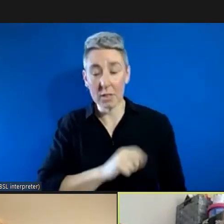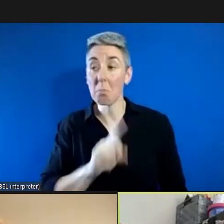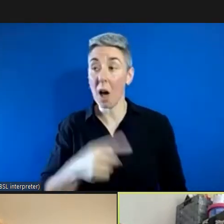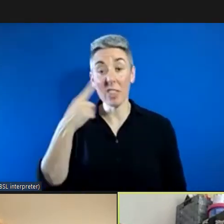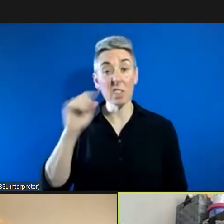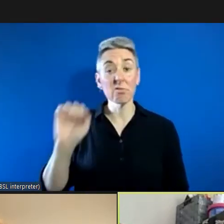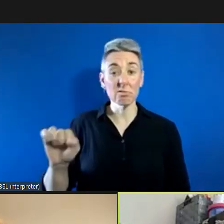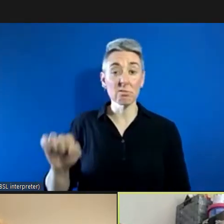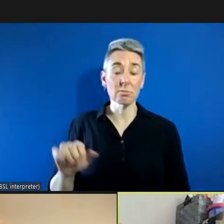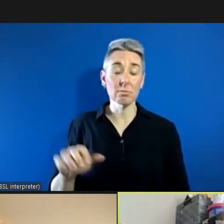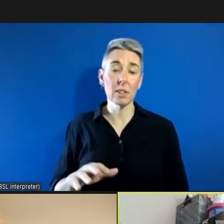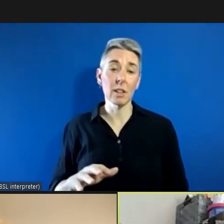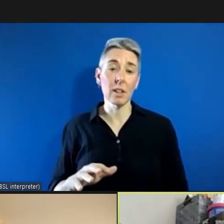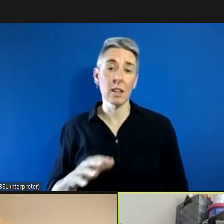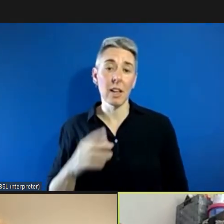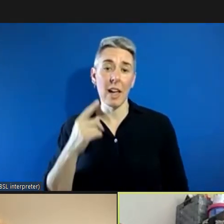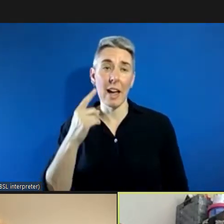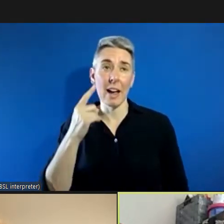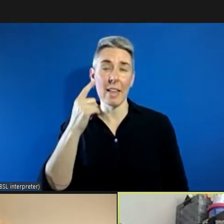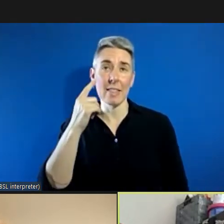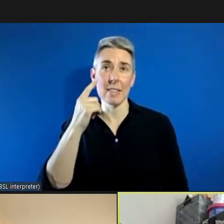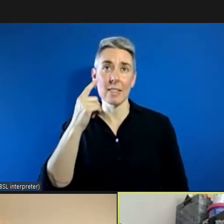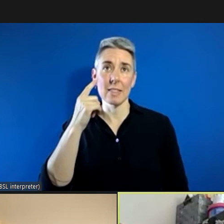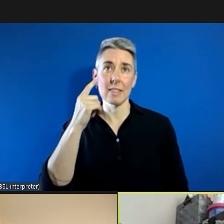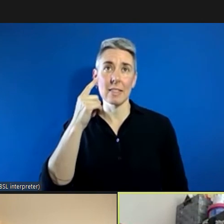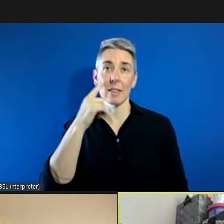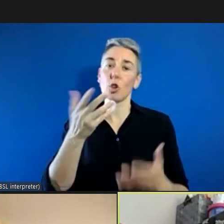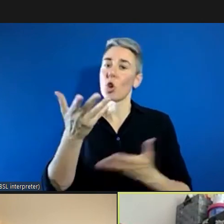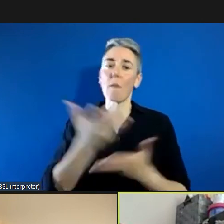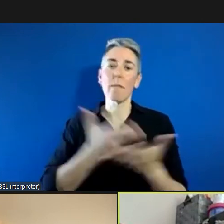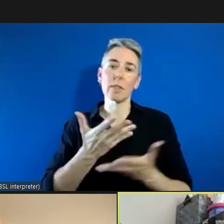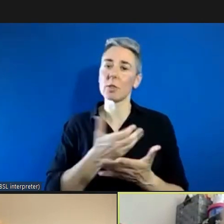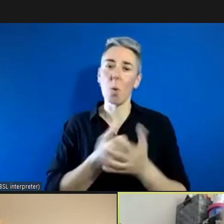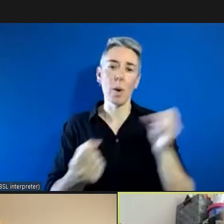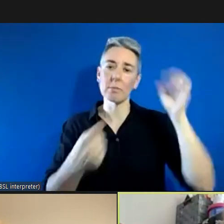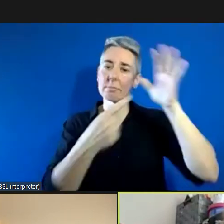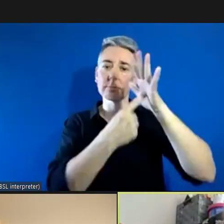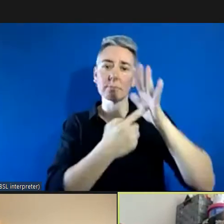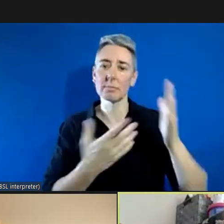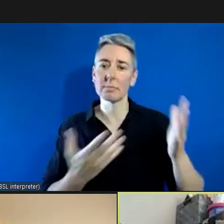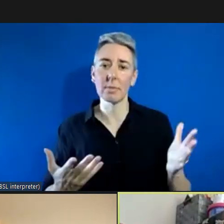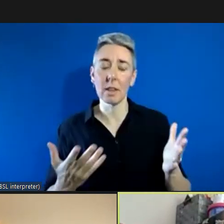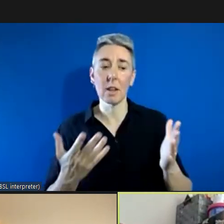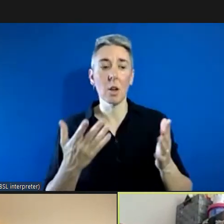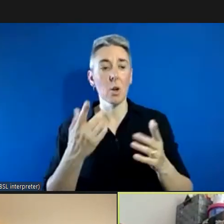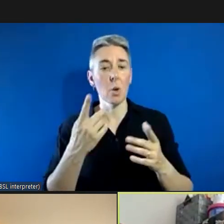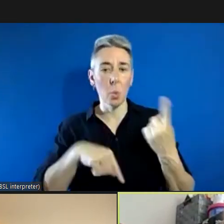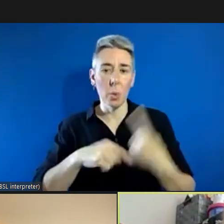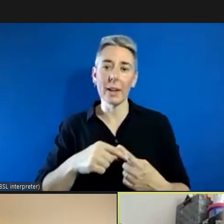just being it's having that conversation. I think that's something that we keep saying to everybody.